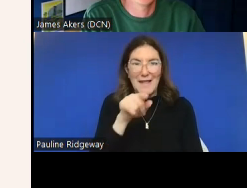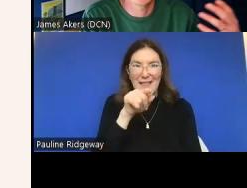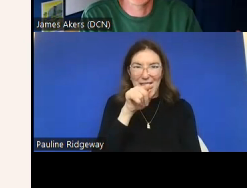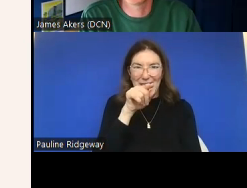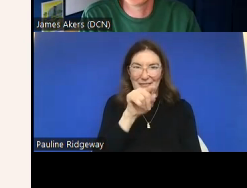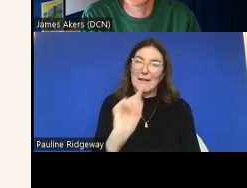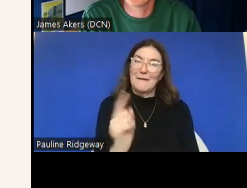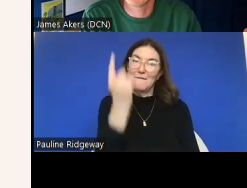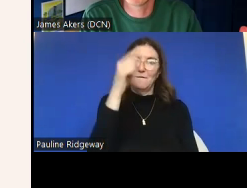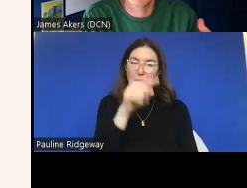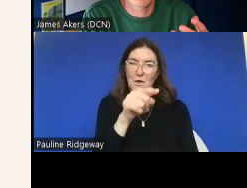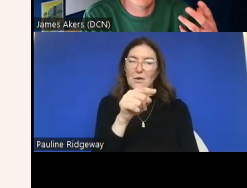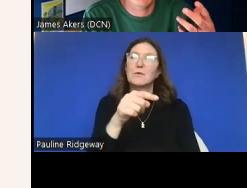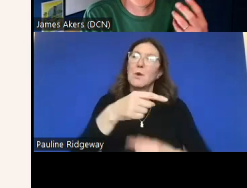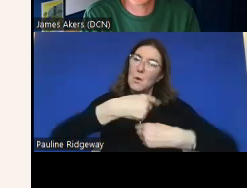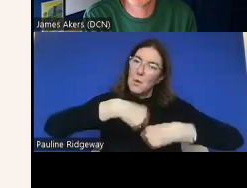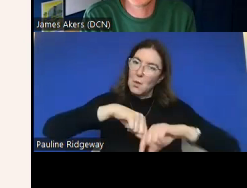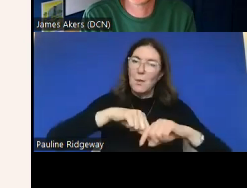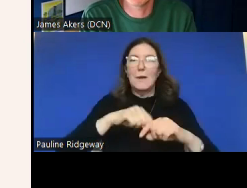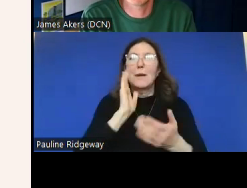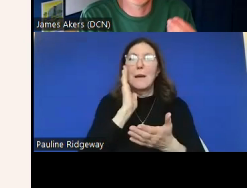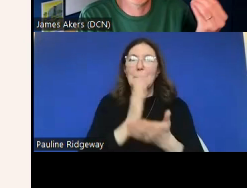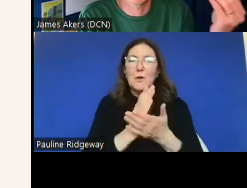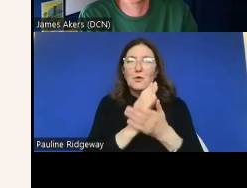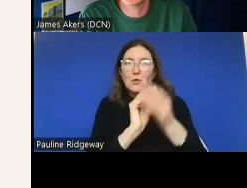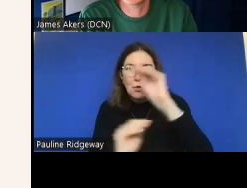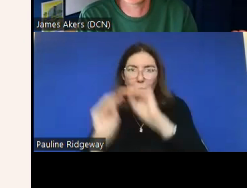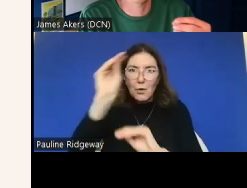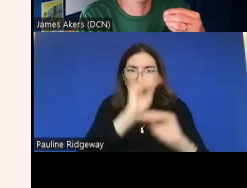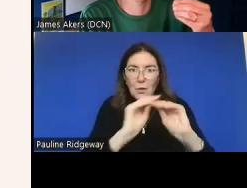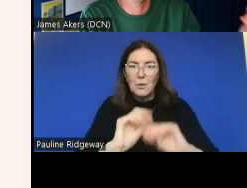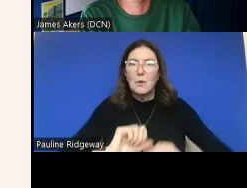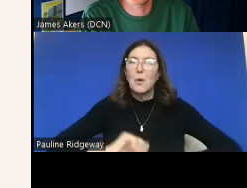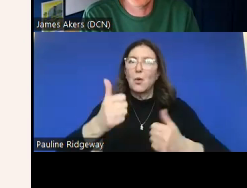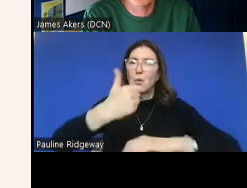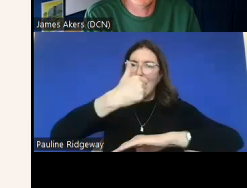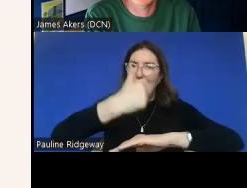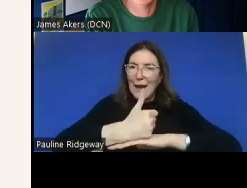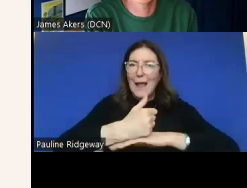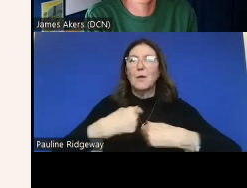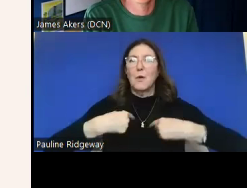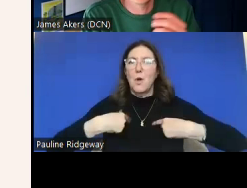that the data, the account itself is in a good standing and we have full control over it.